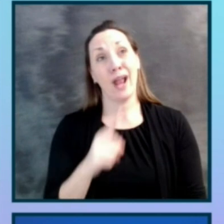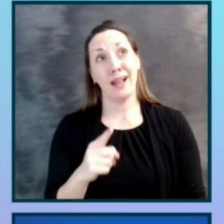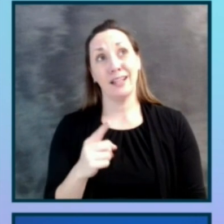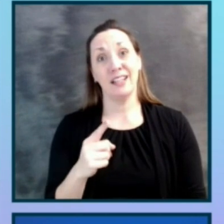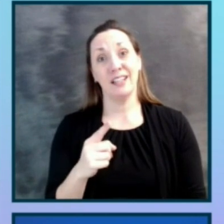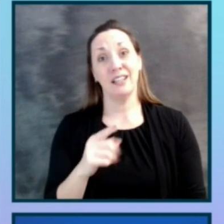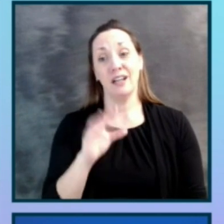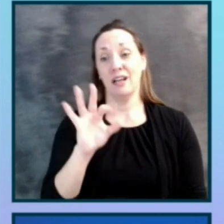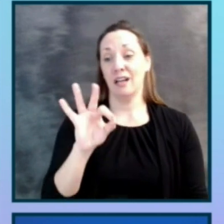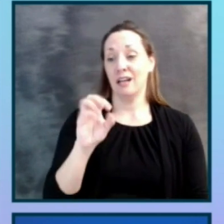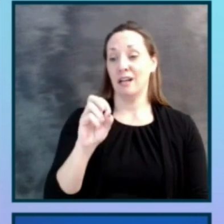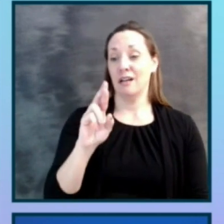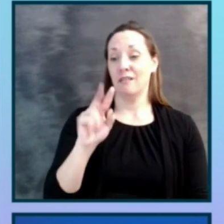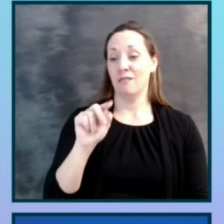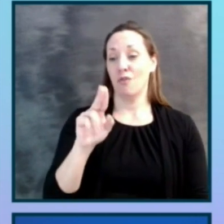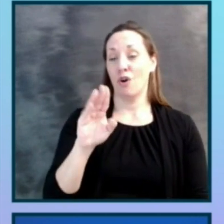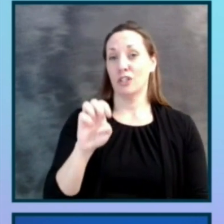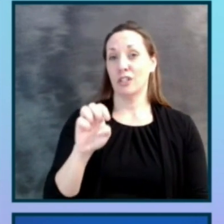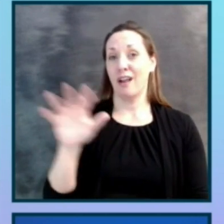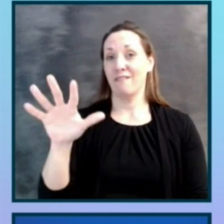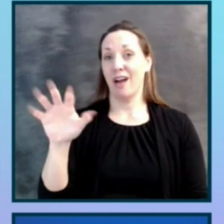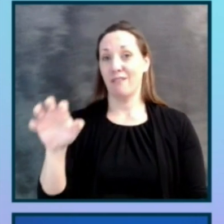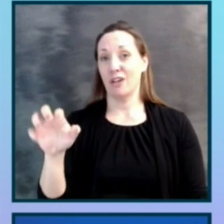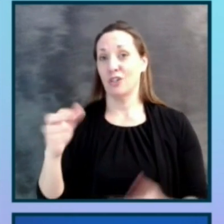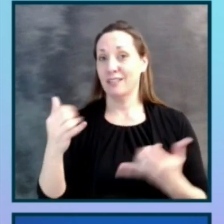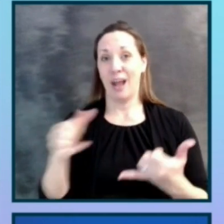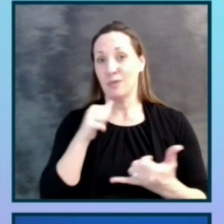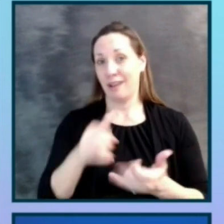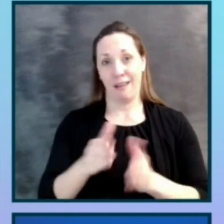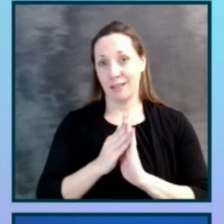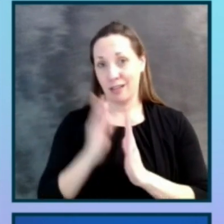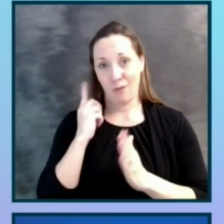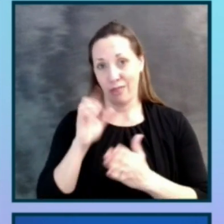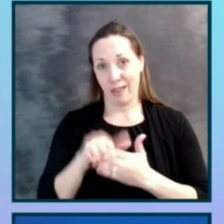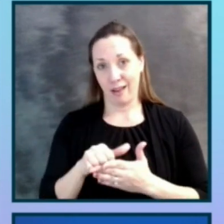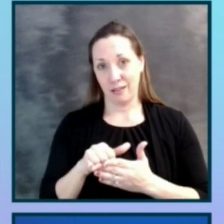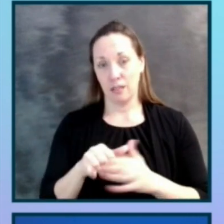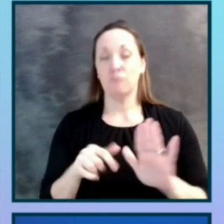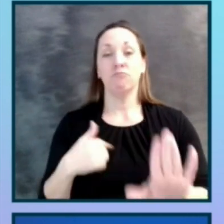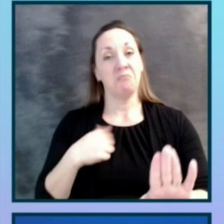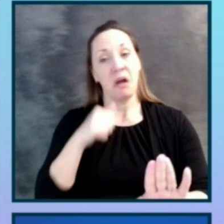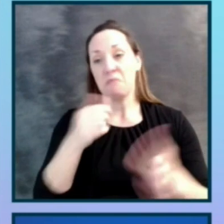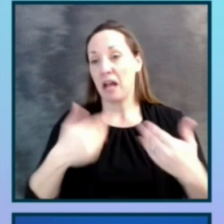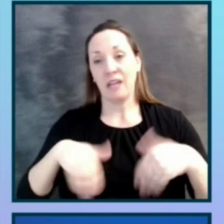that the Fortune 500 isn't asking for it today. Now, I'm not giving up. I still believe that the market is there,